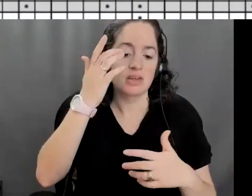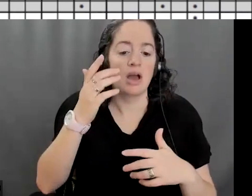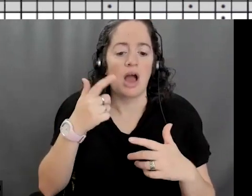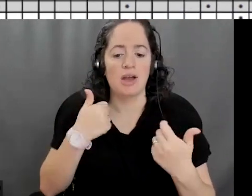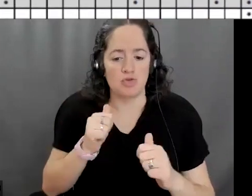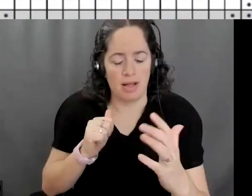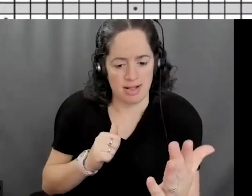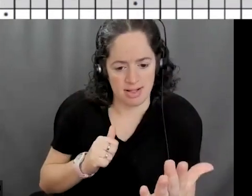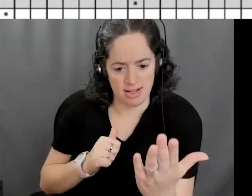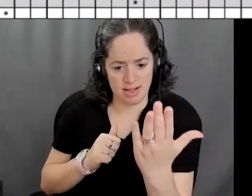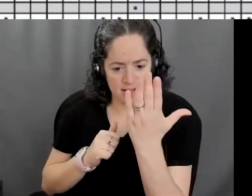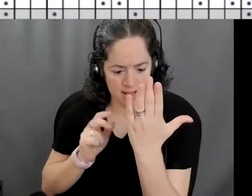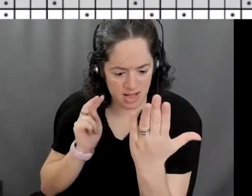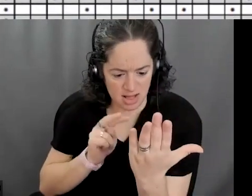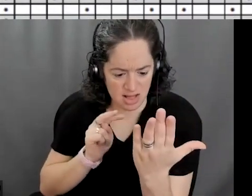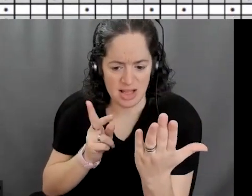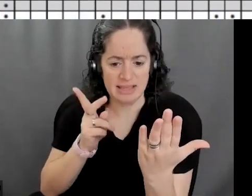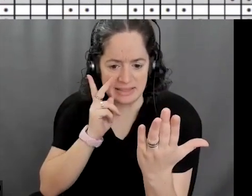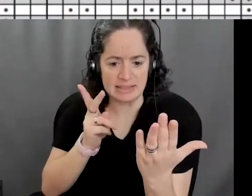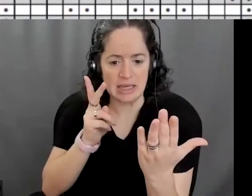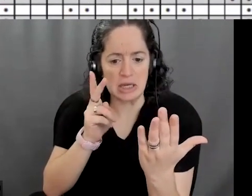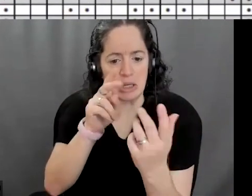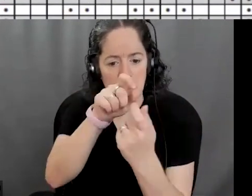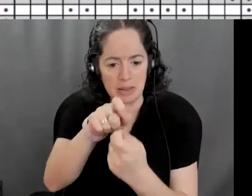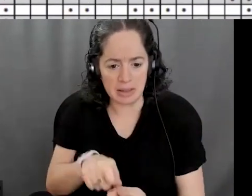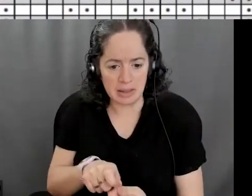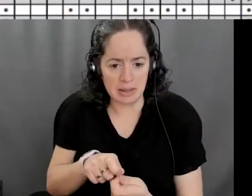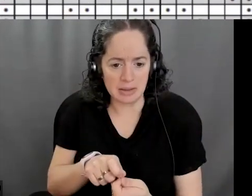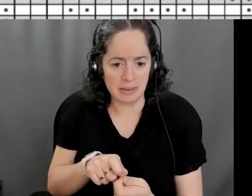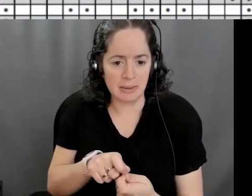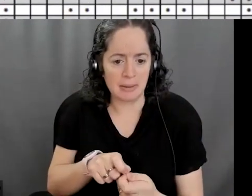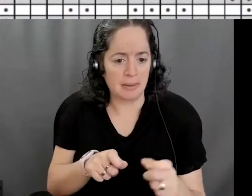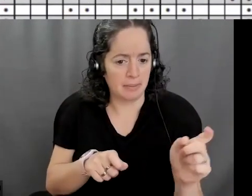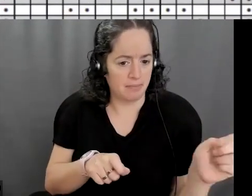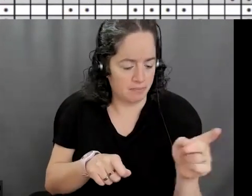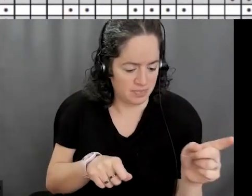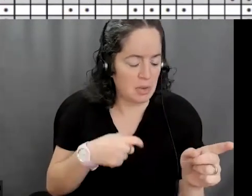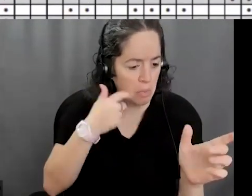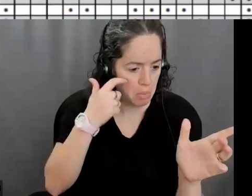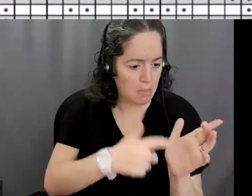because as soon as I zoom in large enough so that I can see the word artichokes here on the left,